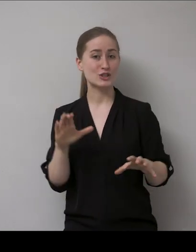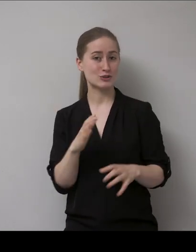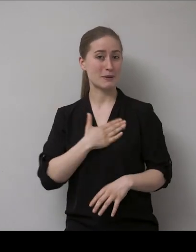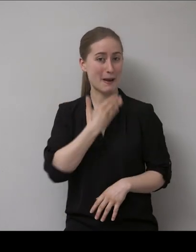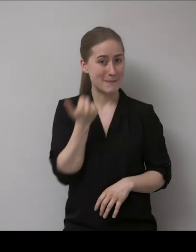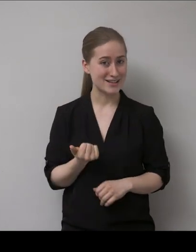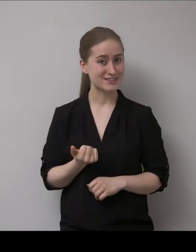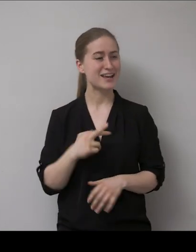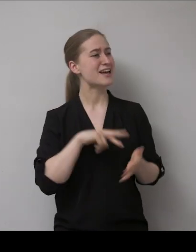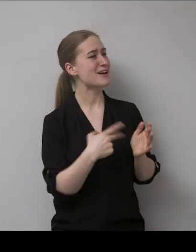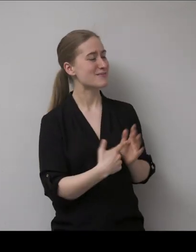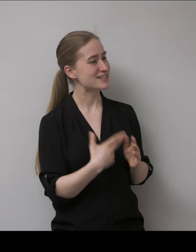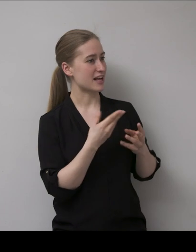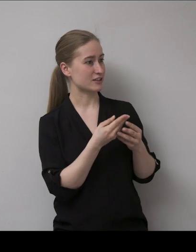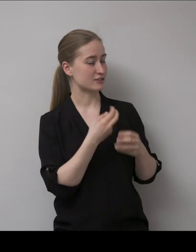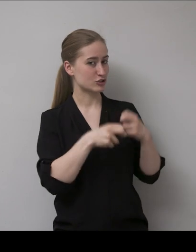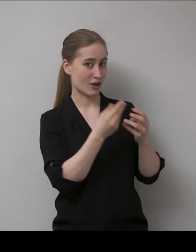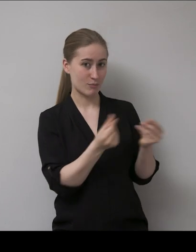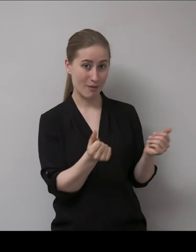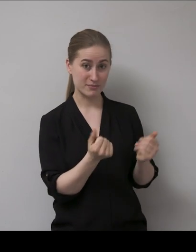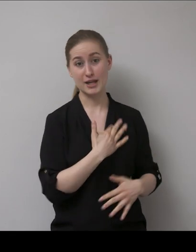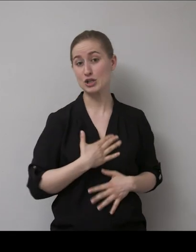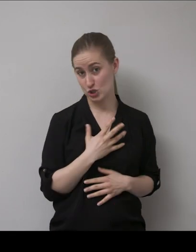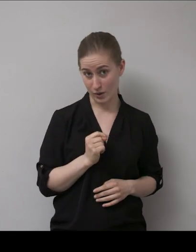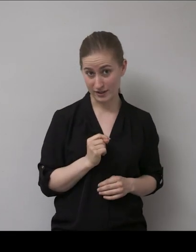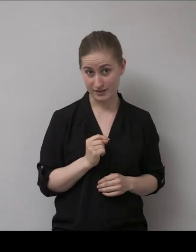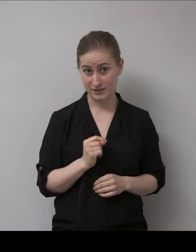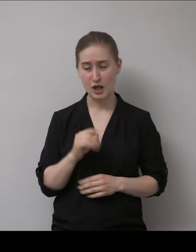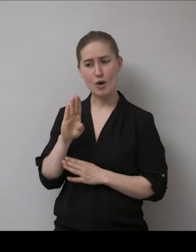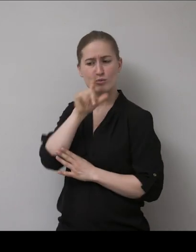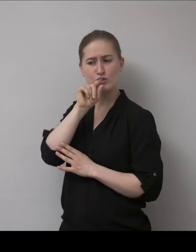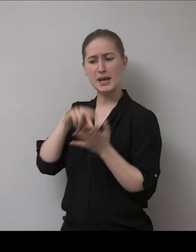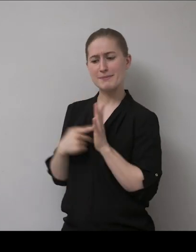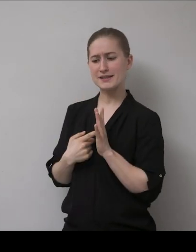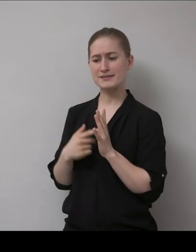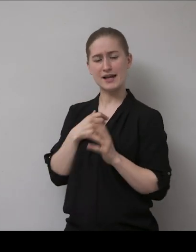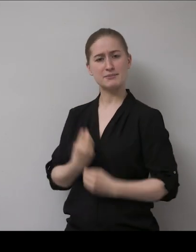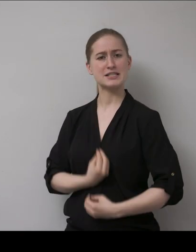It means I can solve problems, and enjoy it. Being a Blue Jay means I can be inspired.